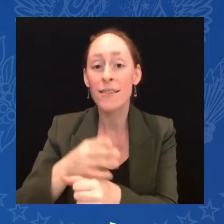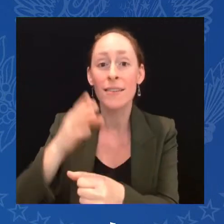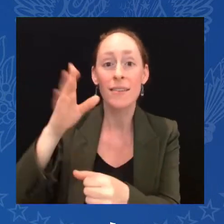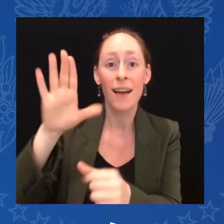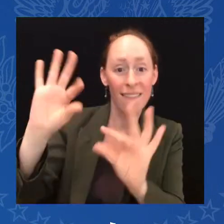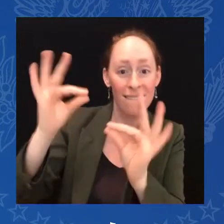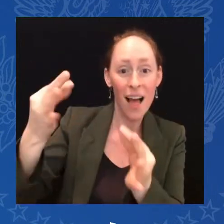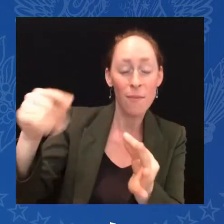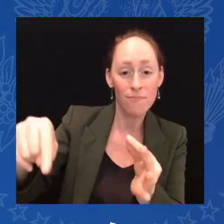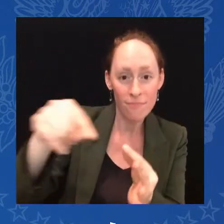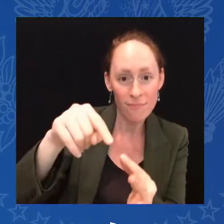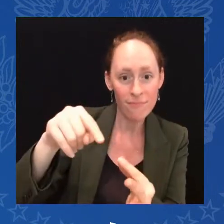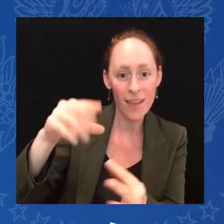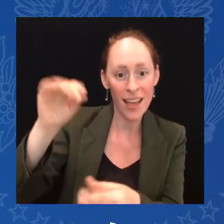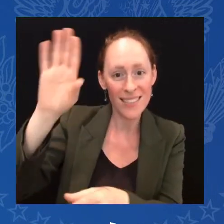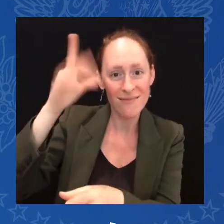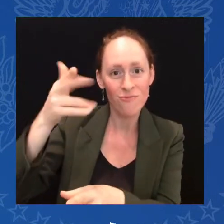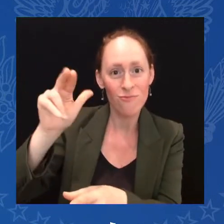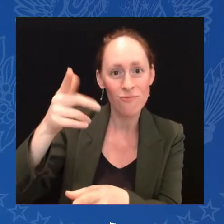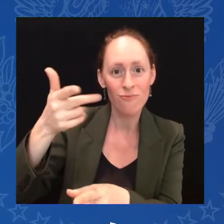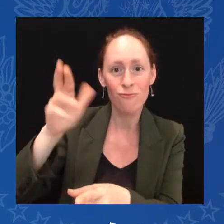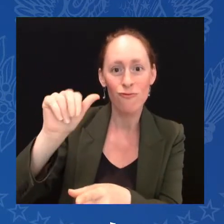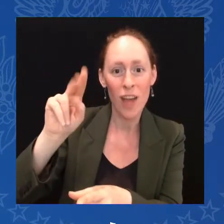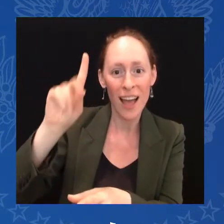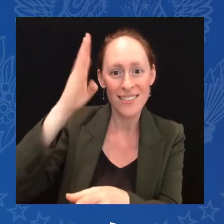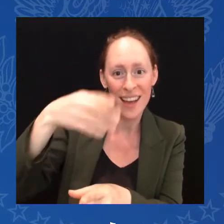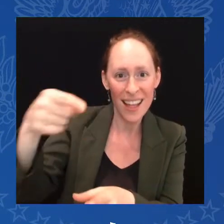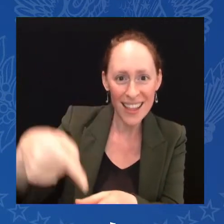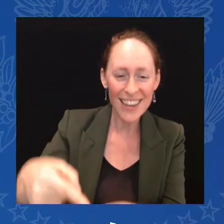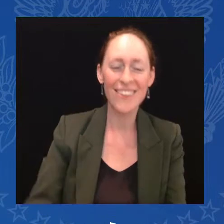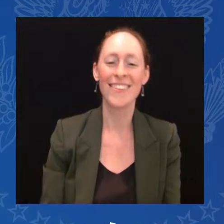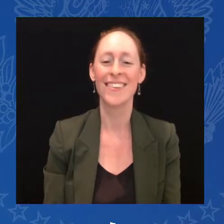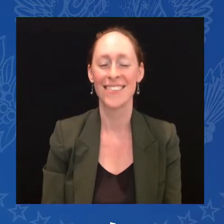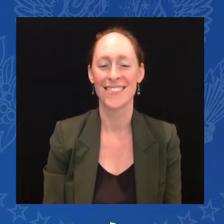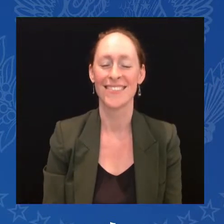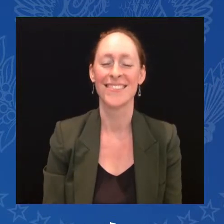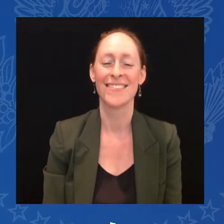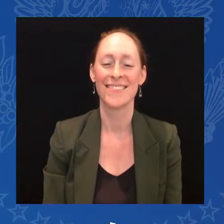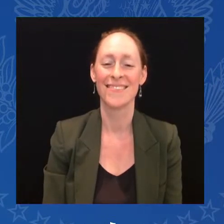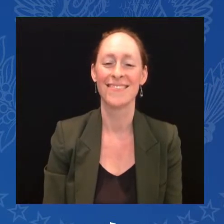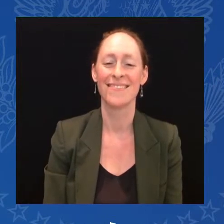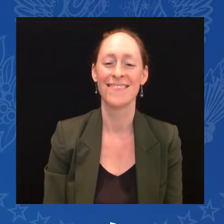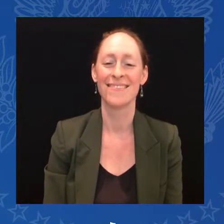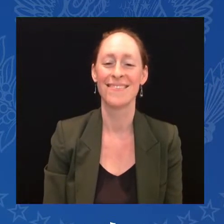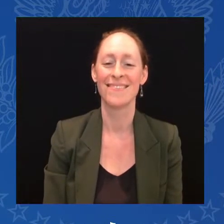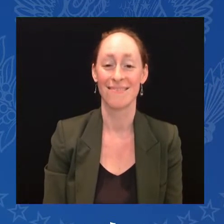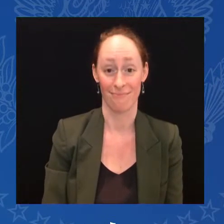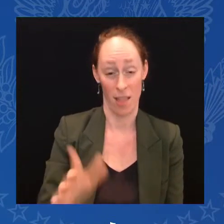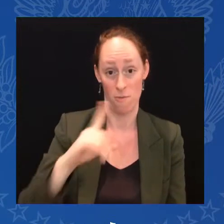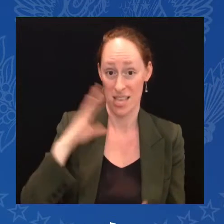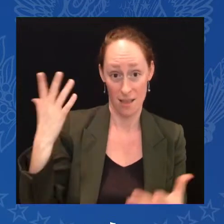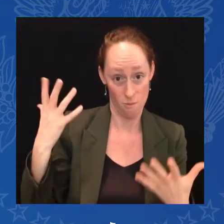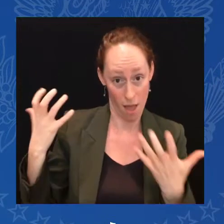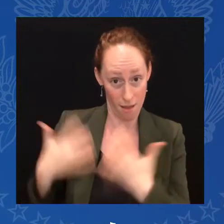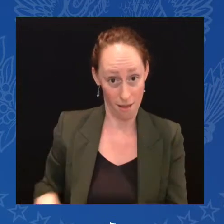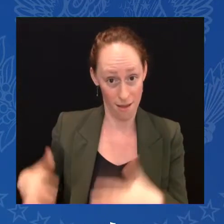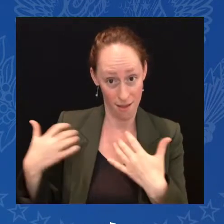Now he -- now that we know who -- if we want to get anything done, we go to his grandson. He's only five years old, and we can get it done.